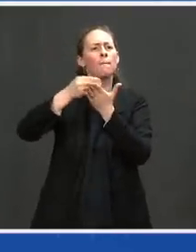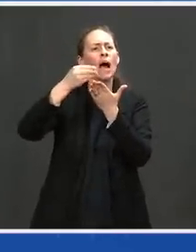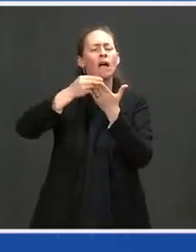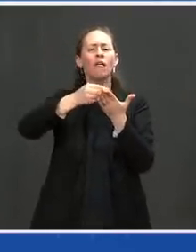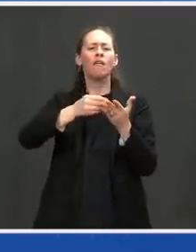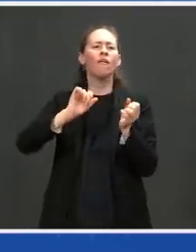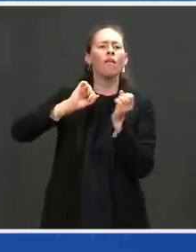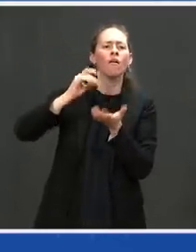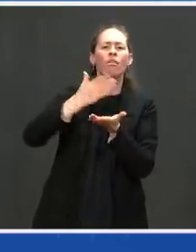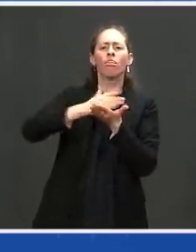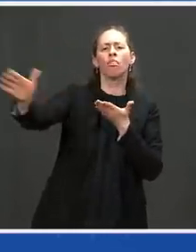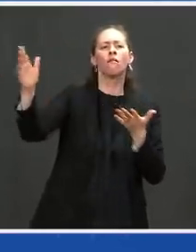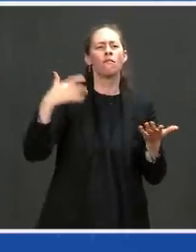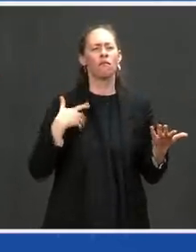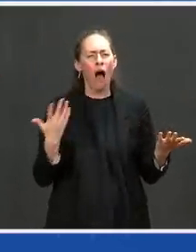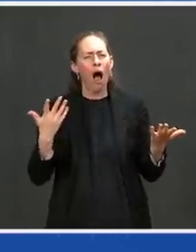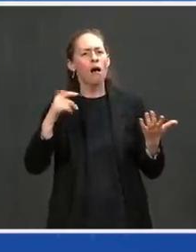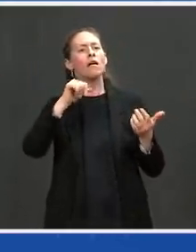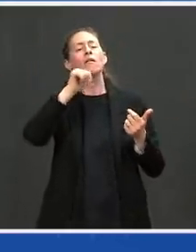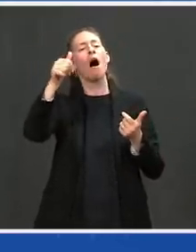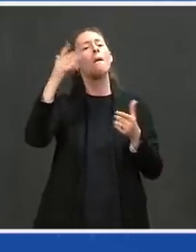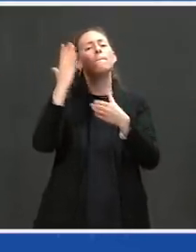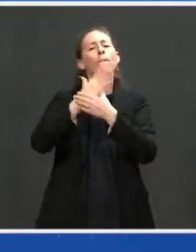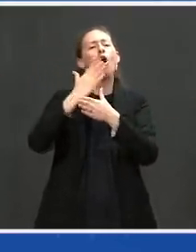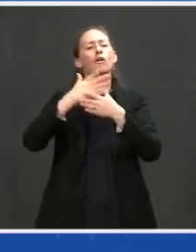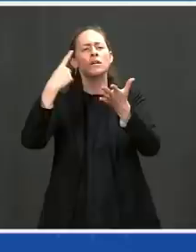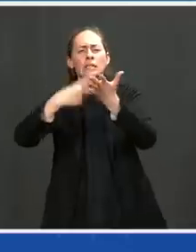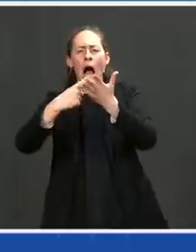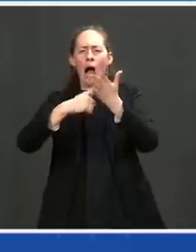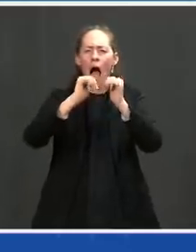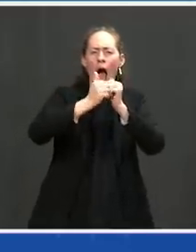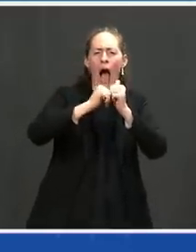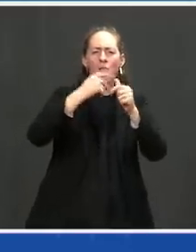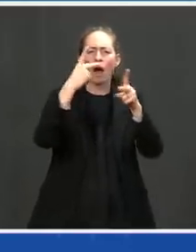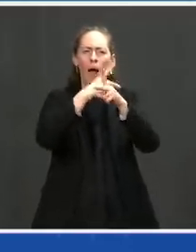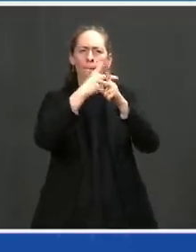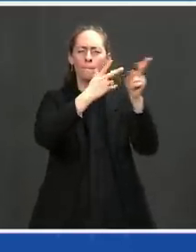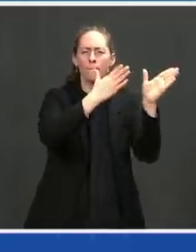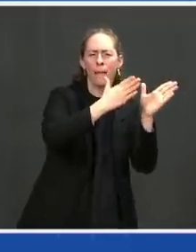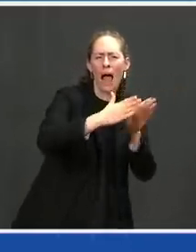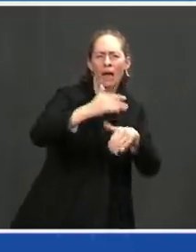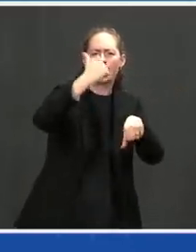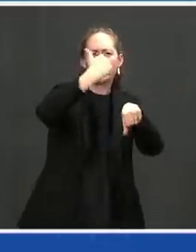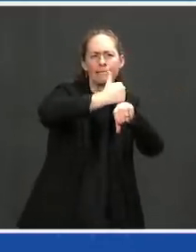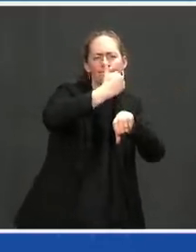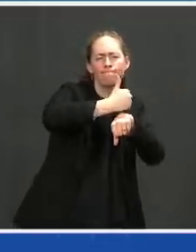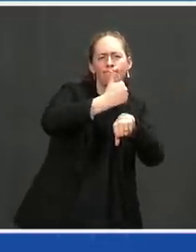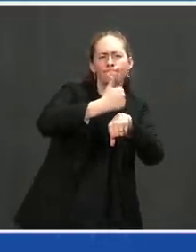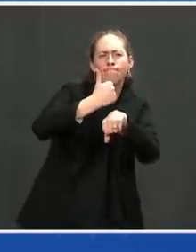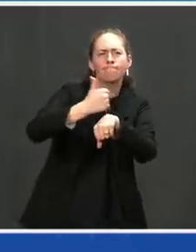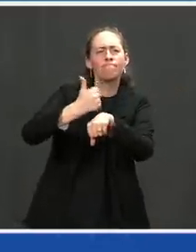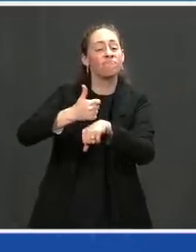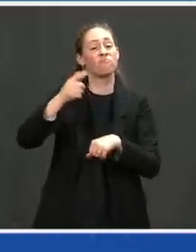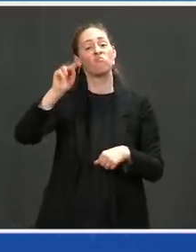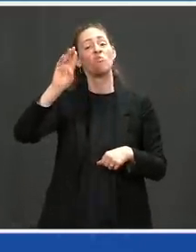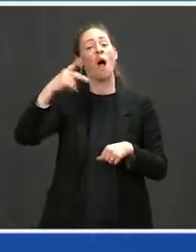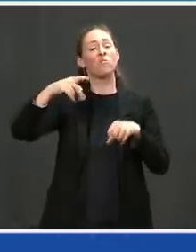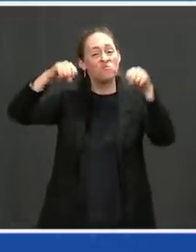he dismantled all the elements that exist to deal with what had been a problem and -- and has been --